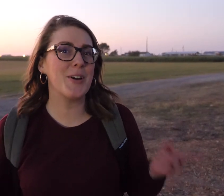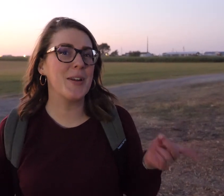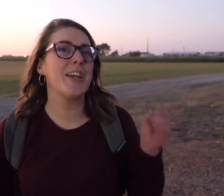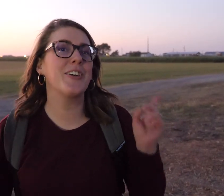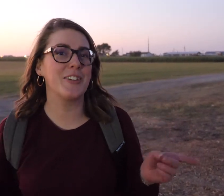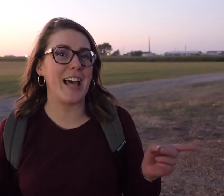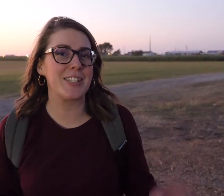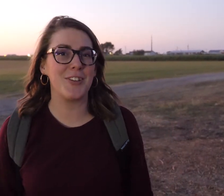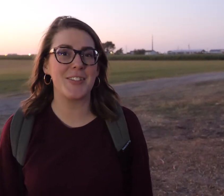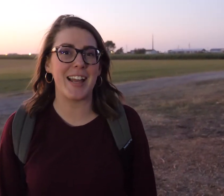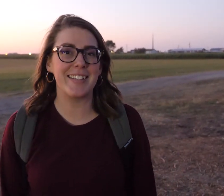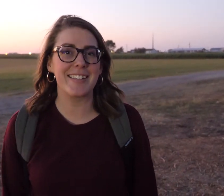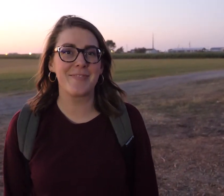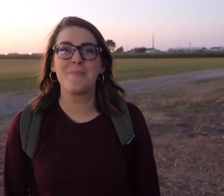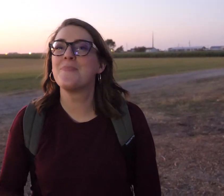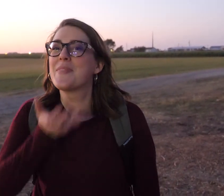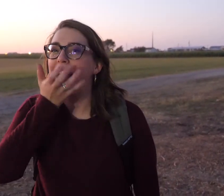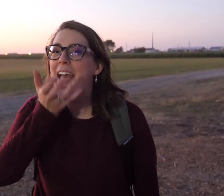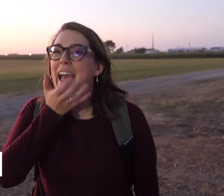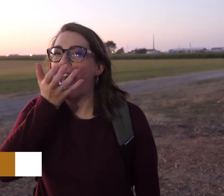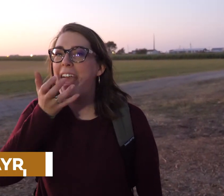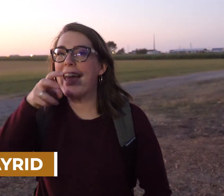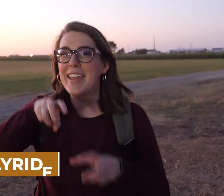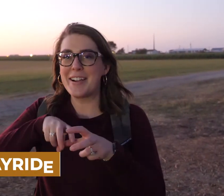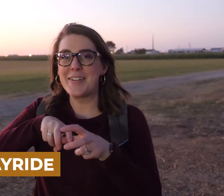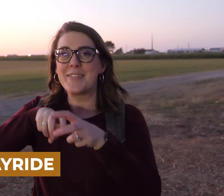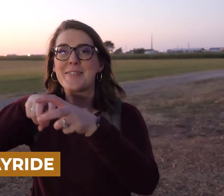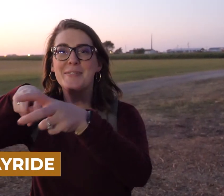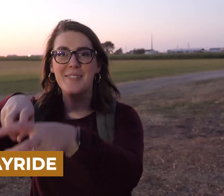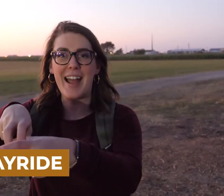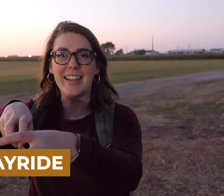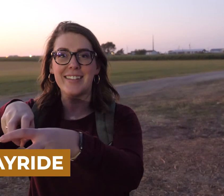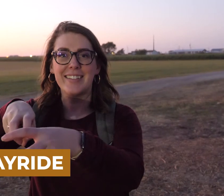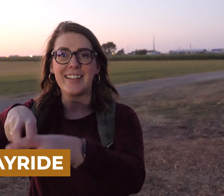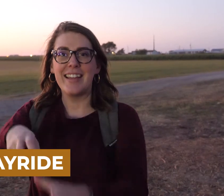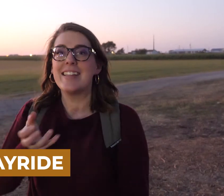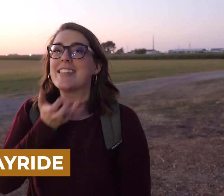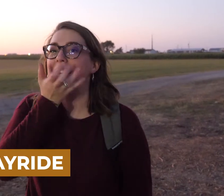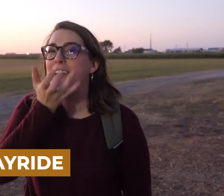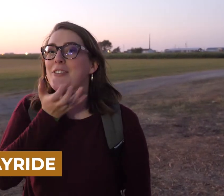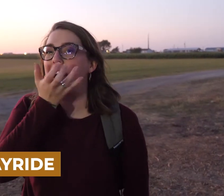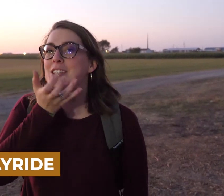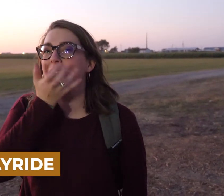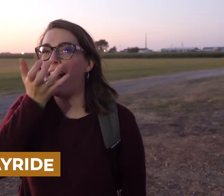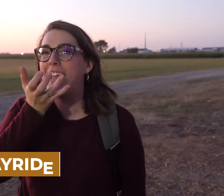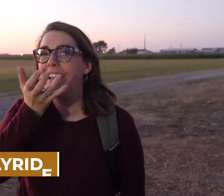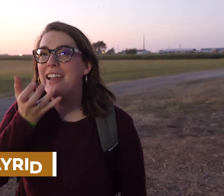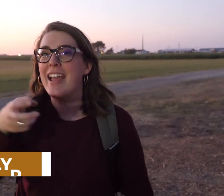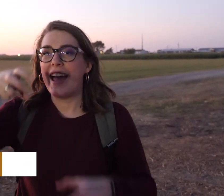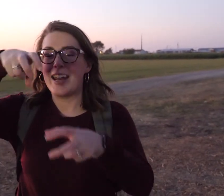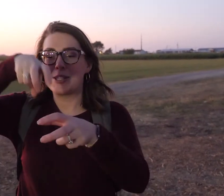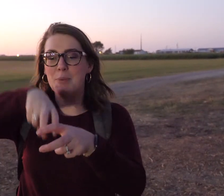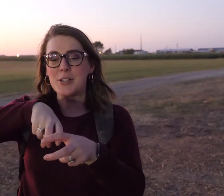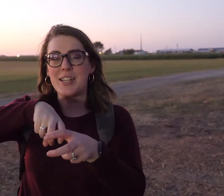here are your last few signs. HAYRIDE It's the sign grass or hay, and it's a person